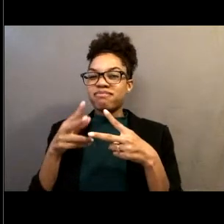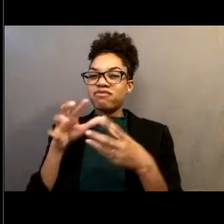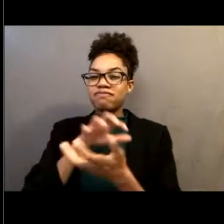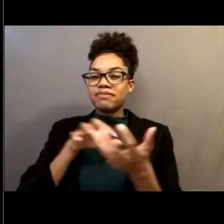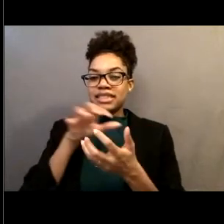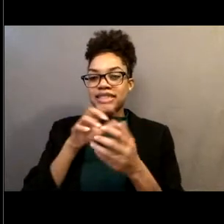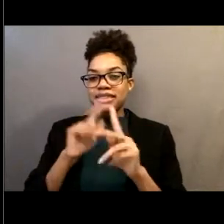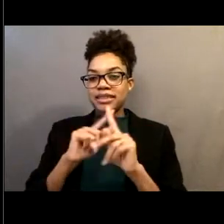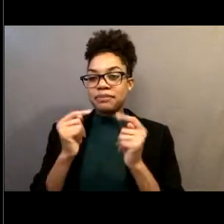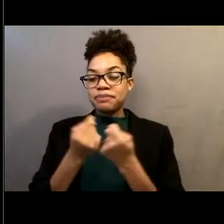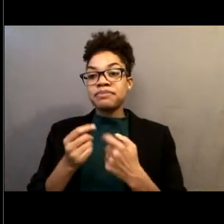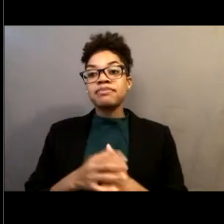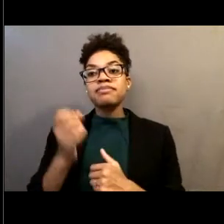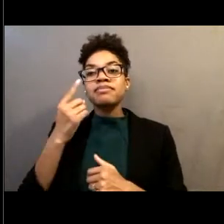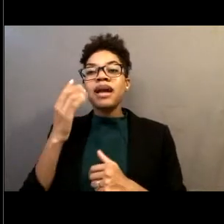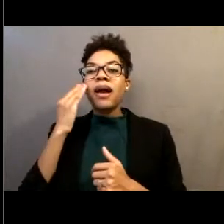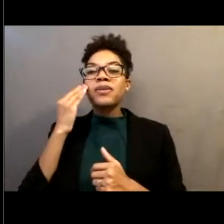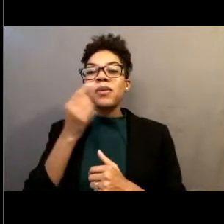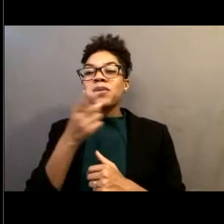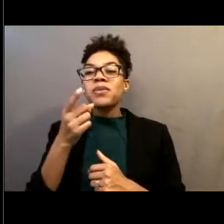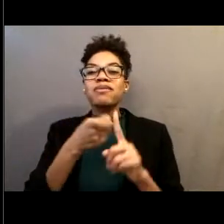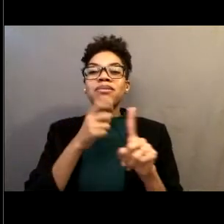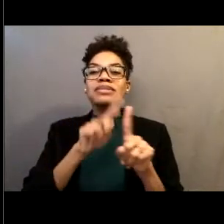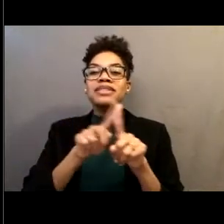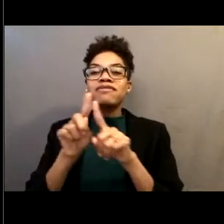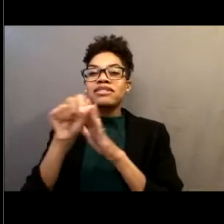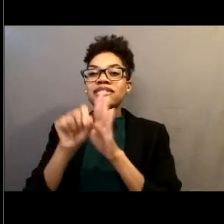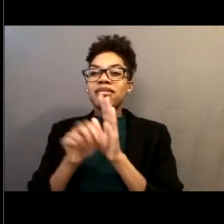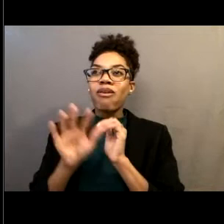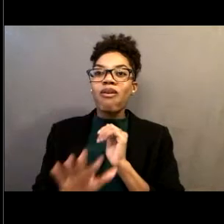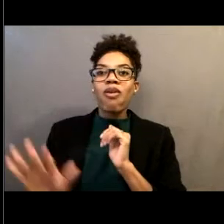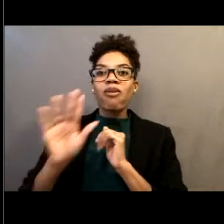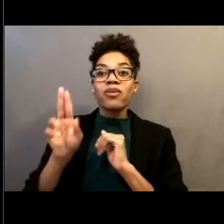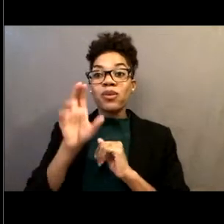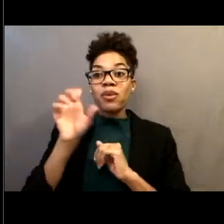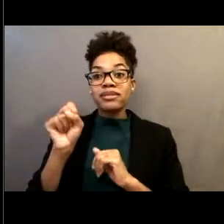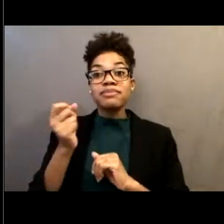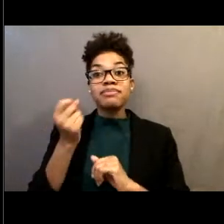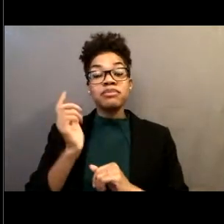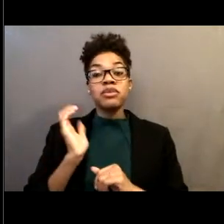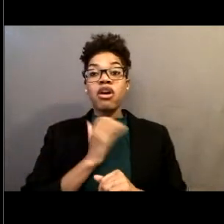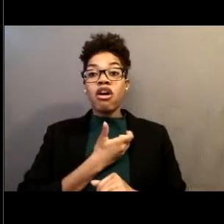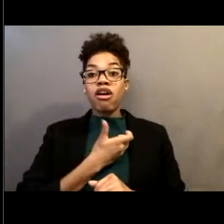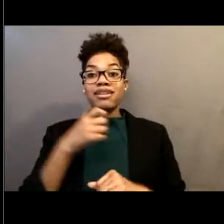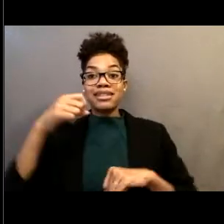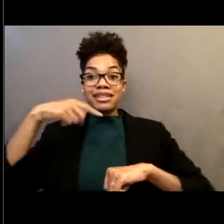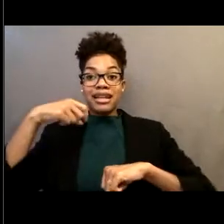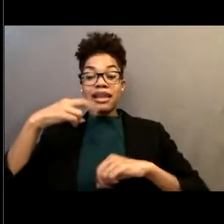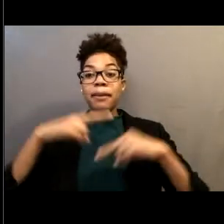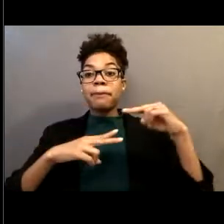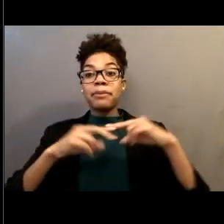are from Colorado and from Arizona. One of our satellites is built in Gilbert, Arizona. One of our satellites is built in Littleton, Colorado.